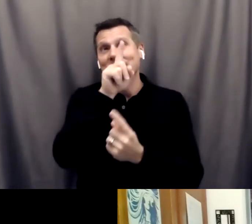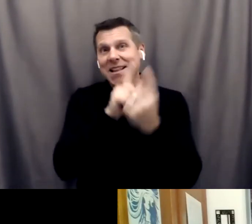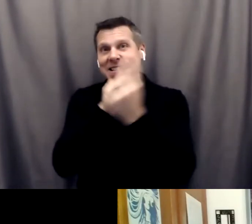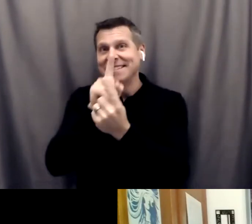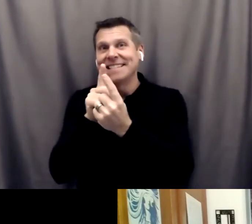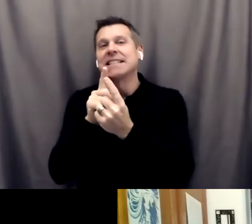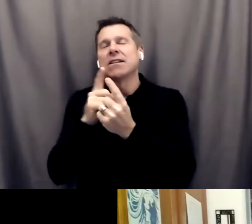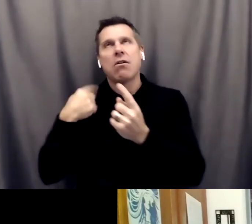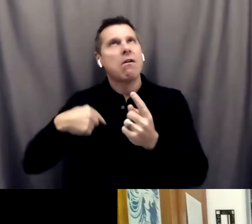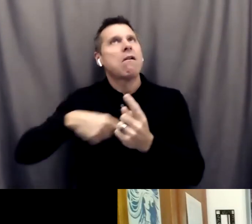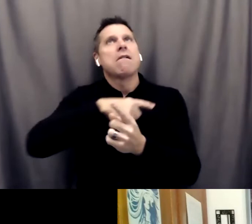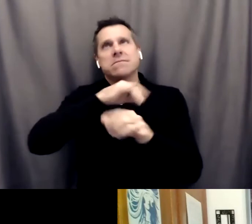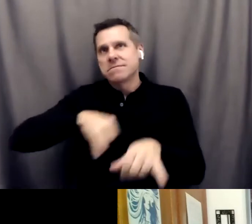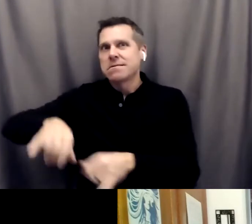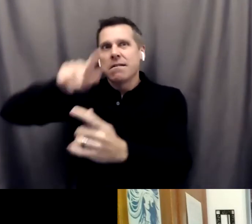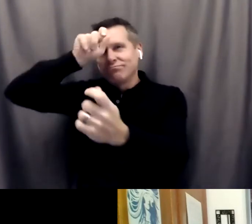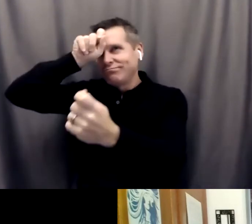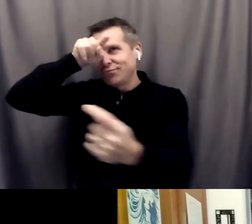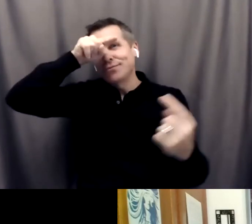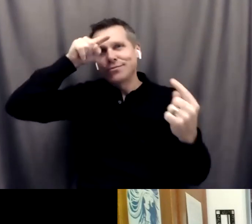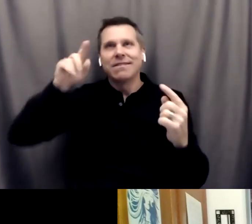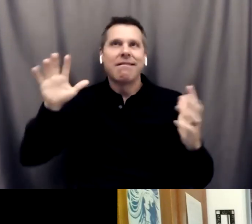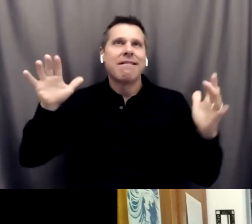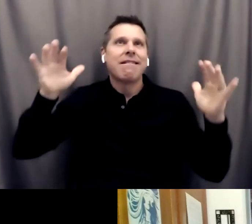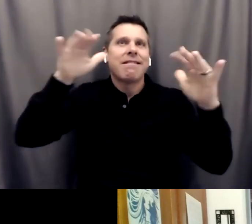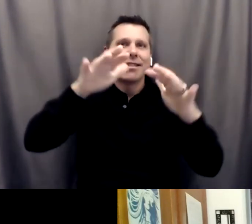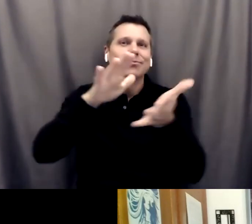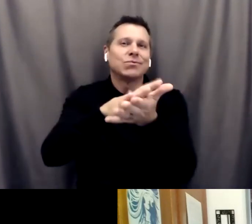forward to it. I'm sure you are as well. So thank you everyone and have a great afternoon